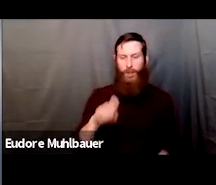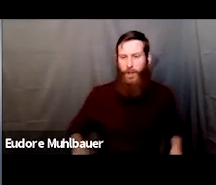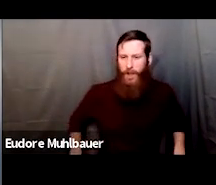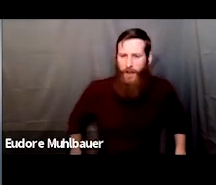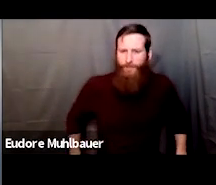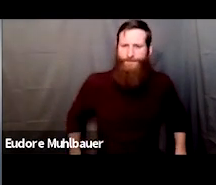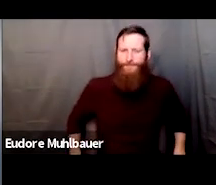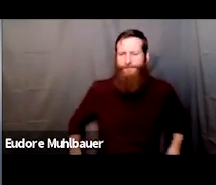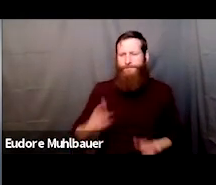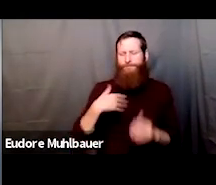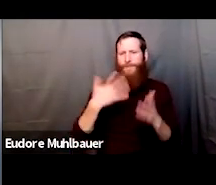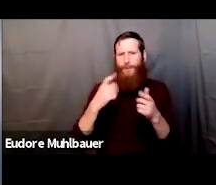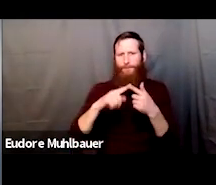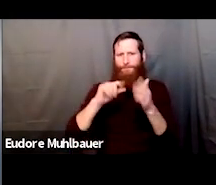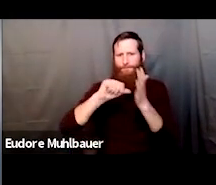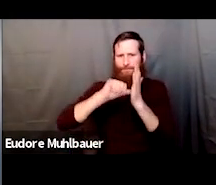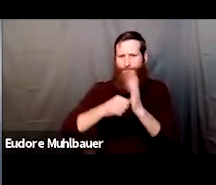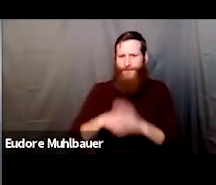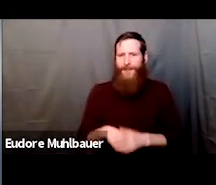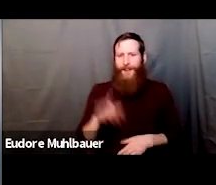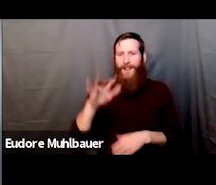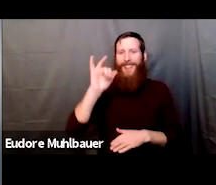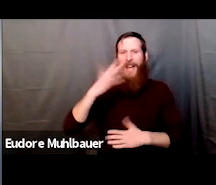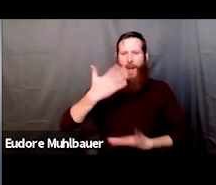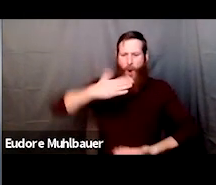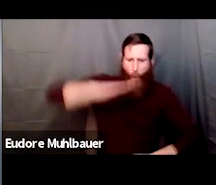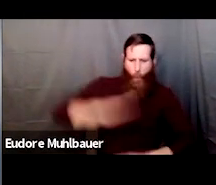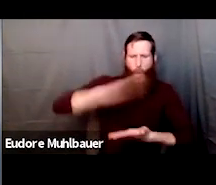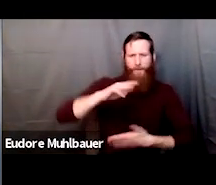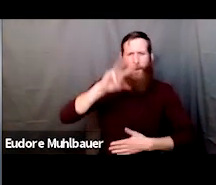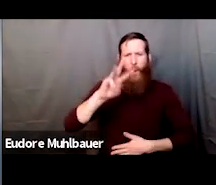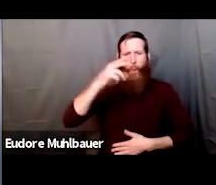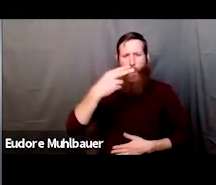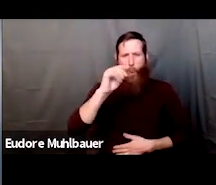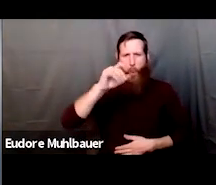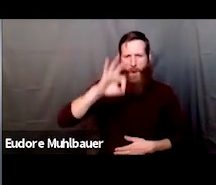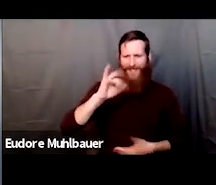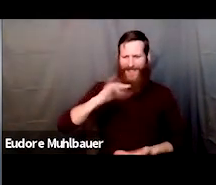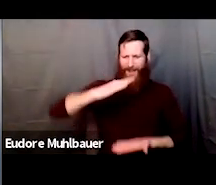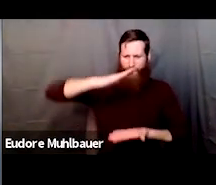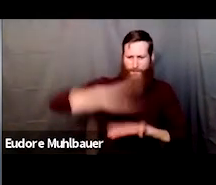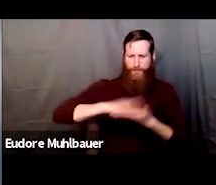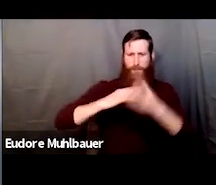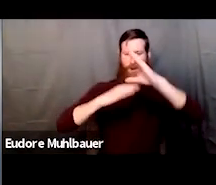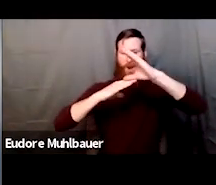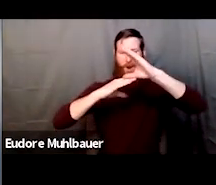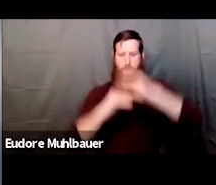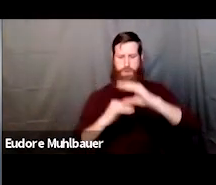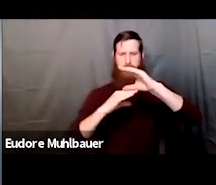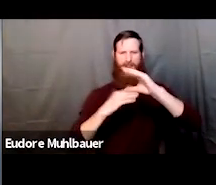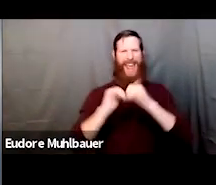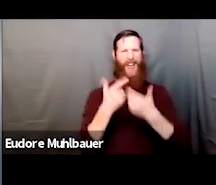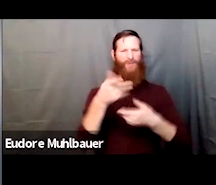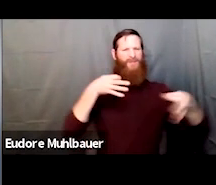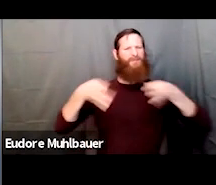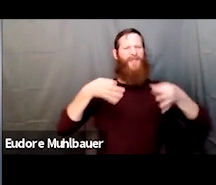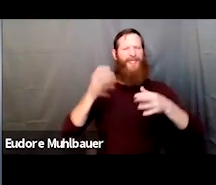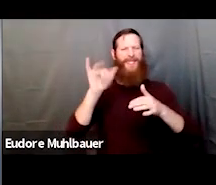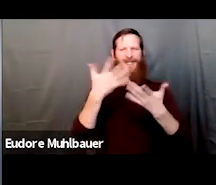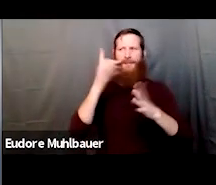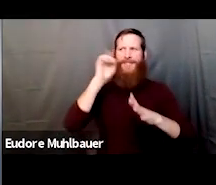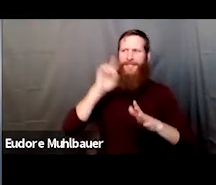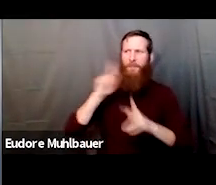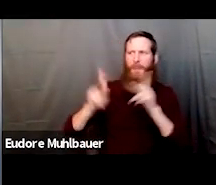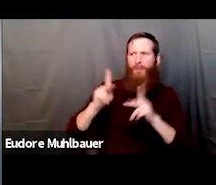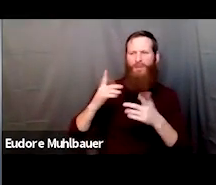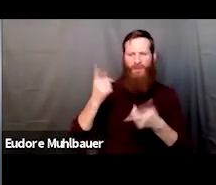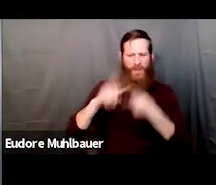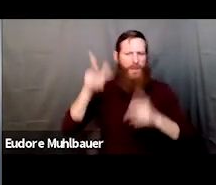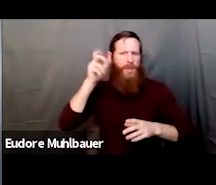Question: Reemphasize whumpfing for deaf people. If folks can't hear that sound, can we describe other ways the deaf community can identify a whumpf